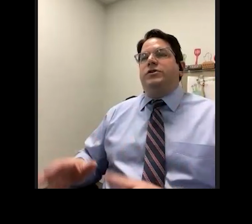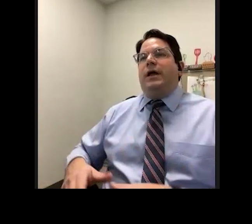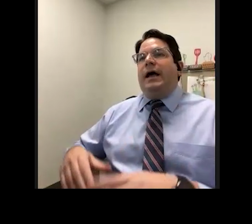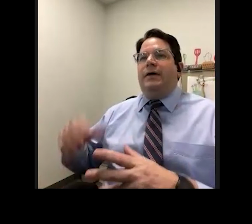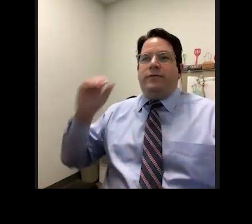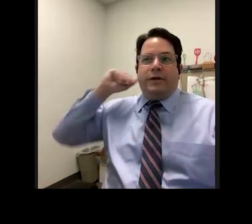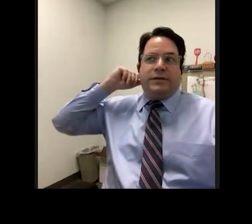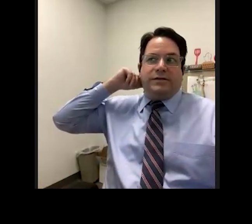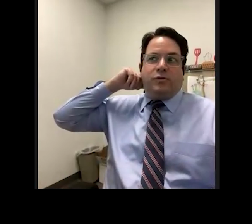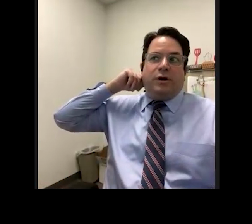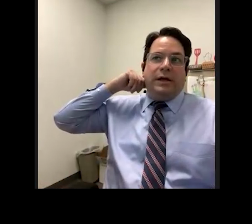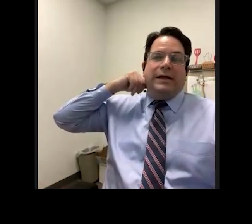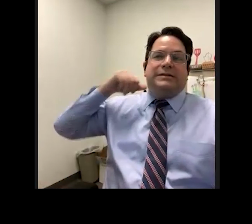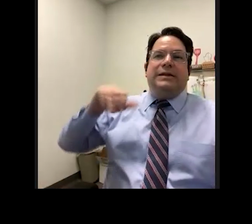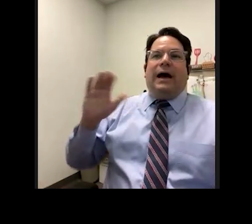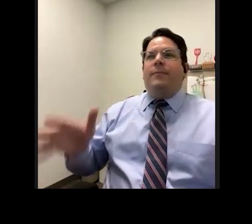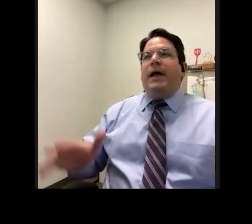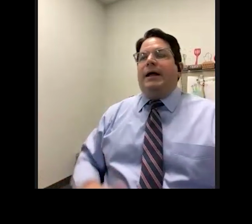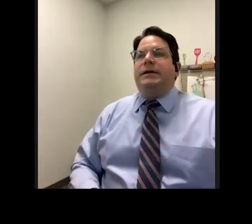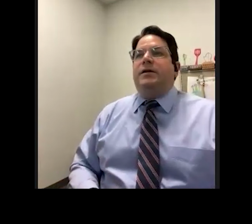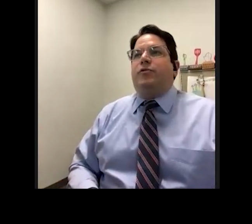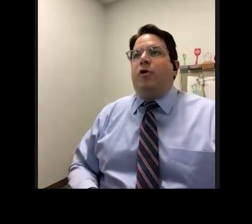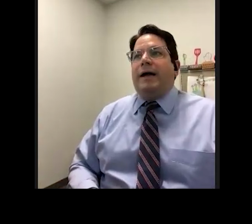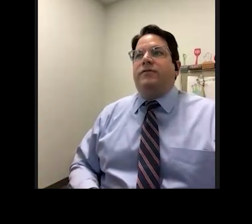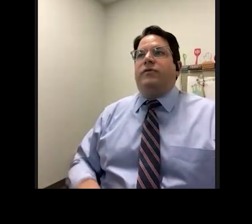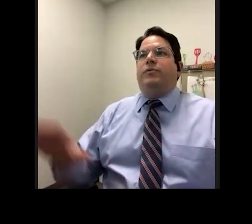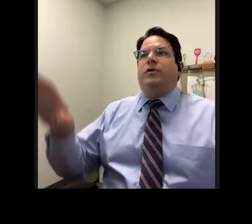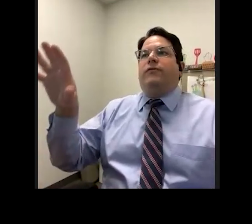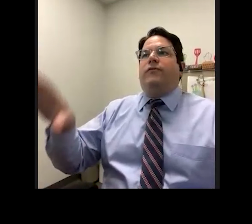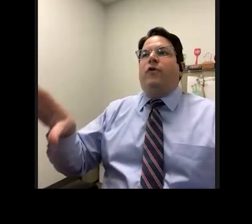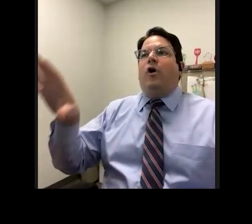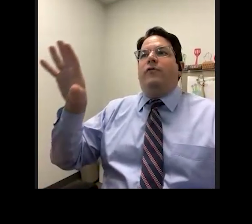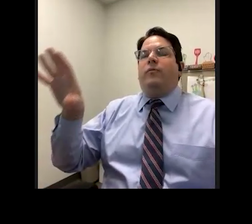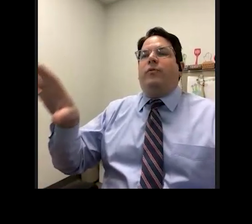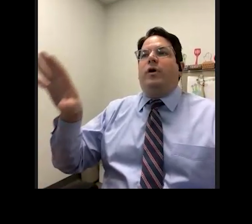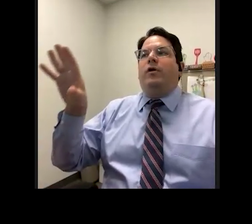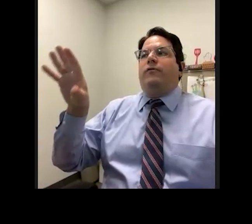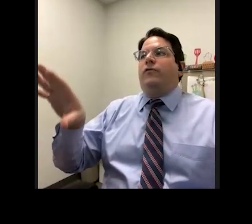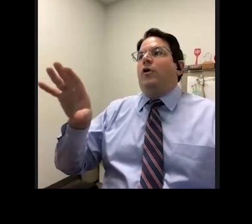are the ones you're going to have and things of that sort, it's not a bad idea to proactively put a fraud report,